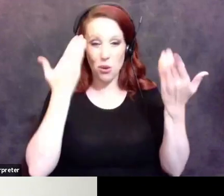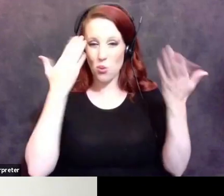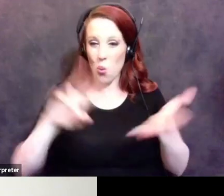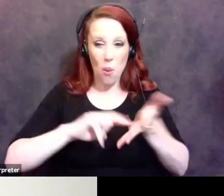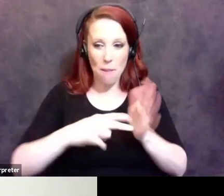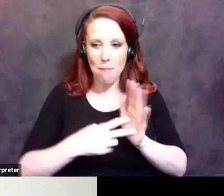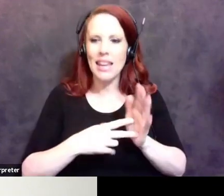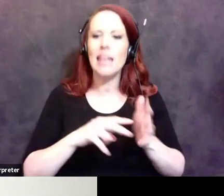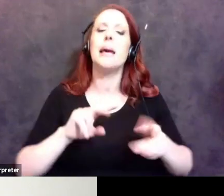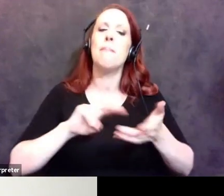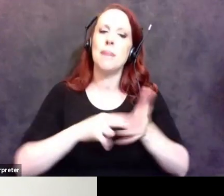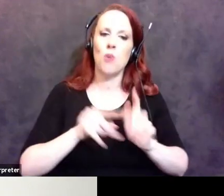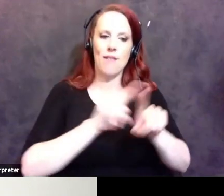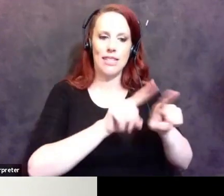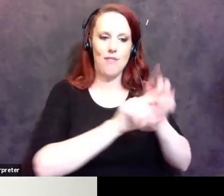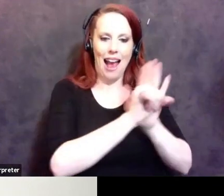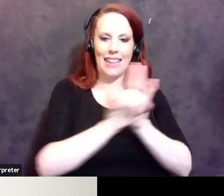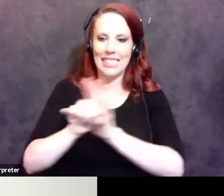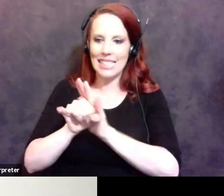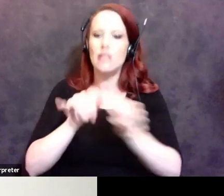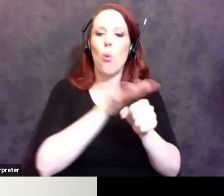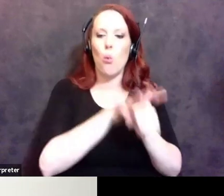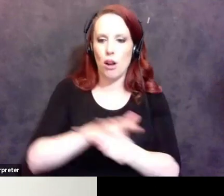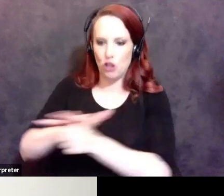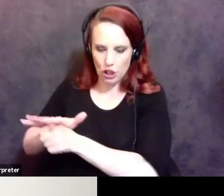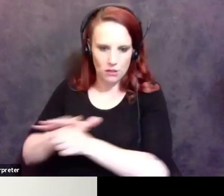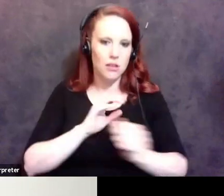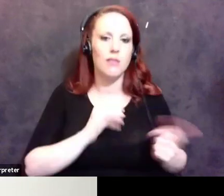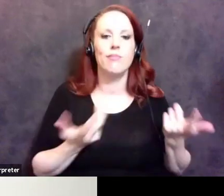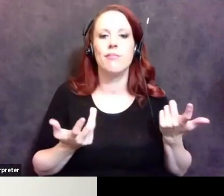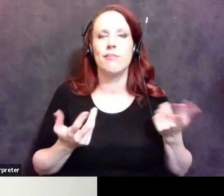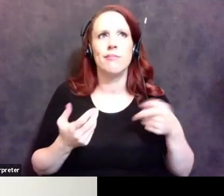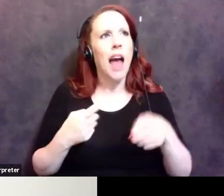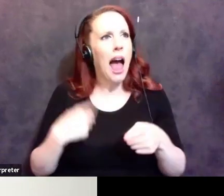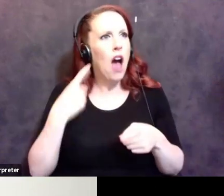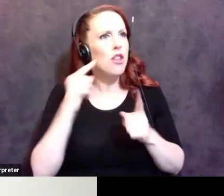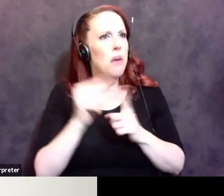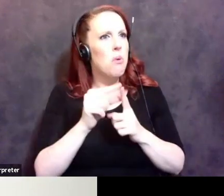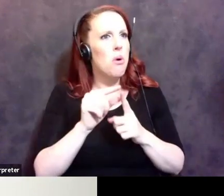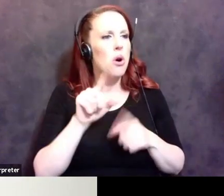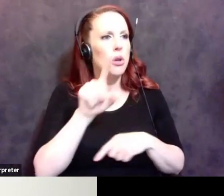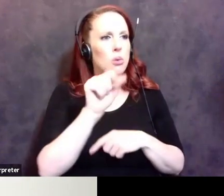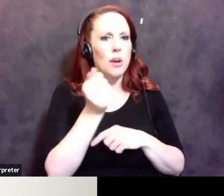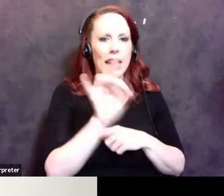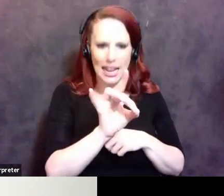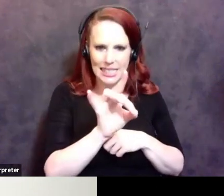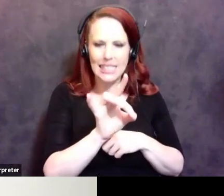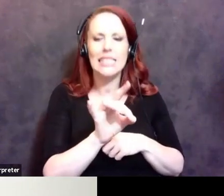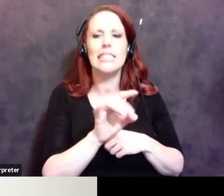the first time I talked about intersectionality it was circa 2018 and they were like Tiffany,